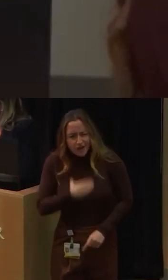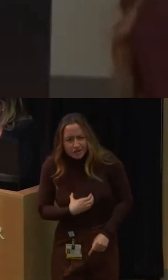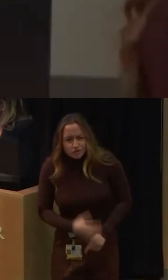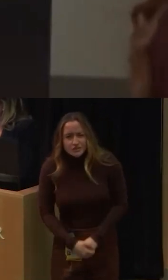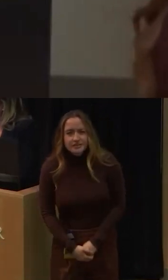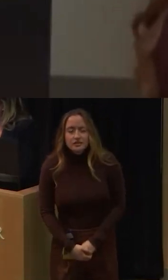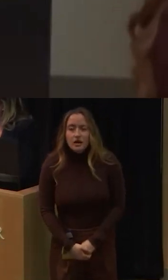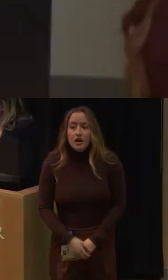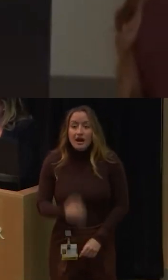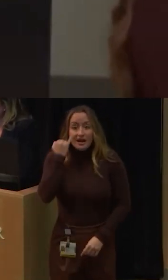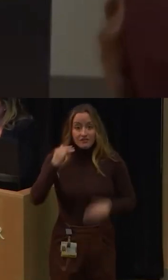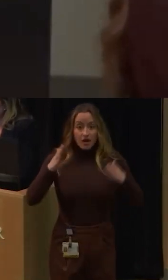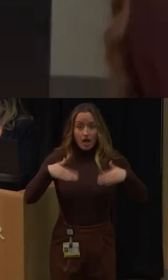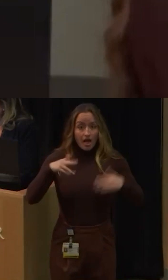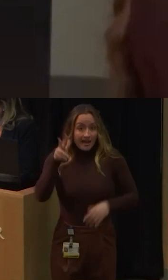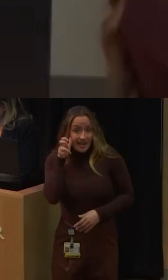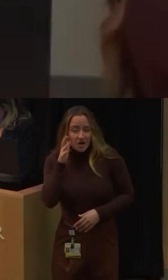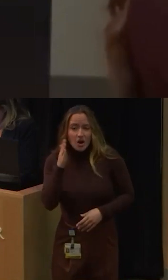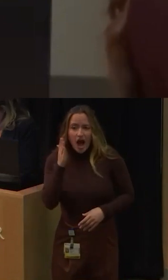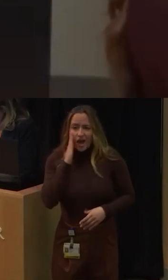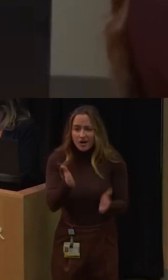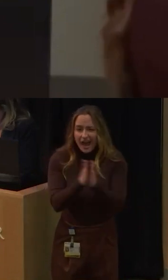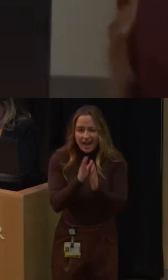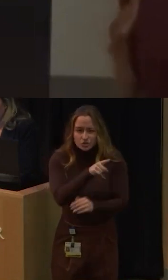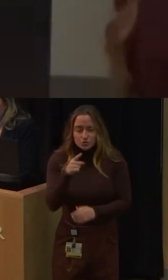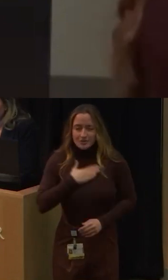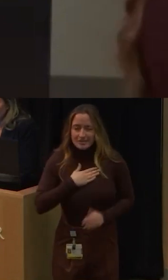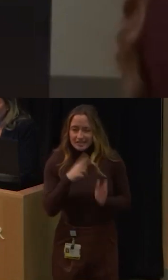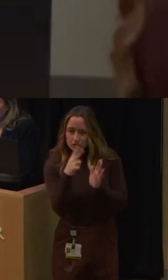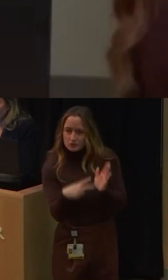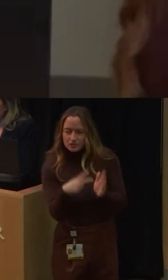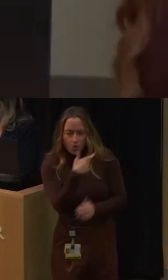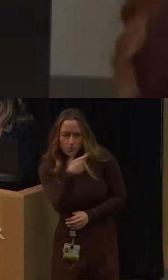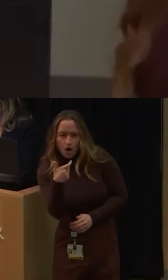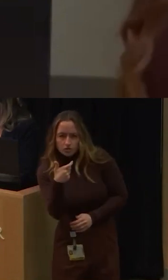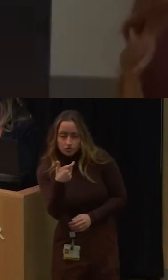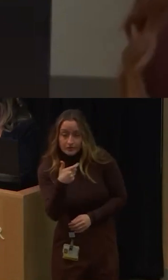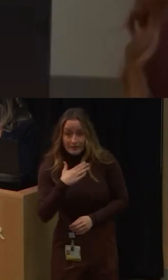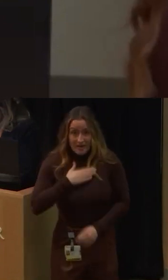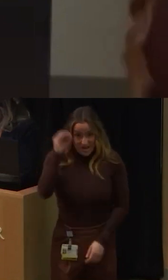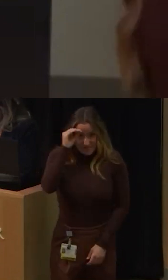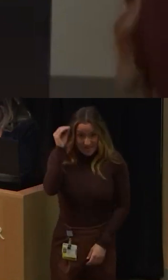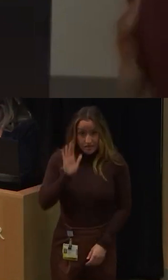I invite you to listen to it or read it online. In my opinion, it's his best speech.